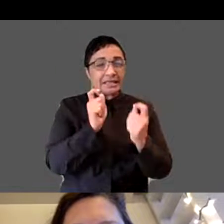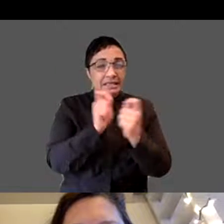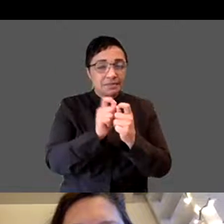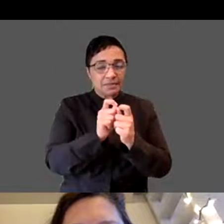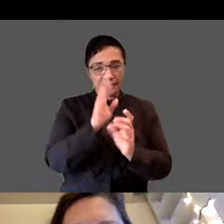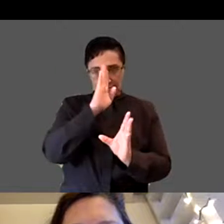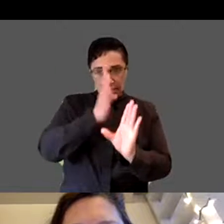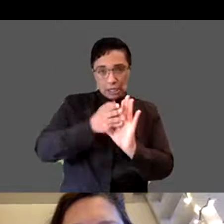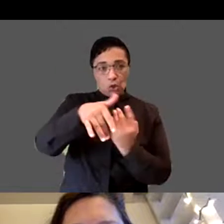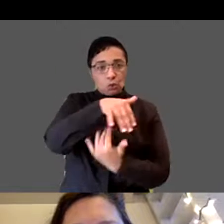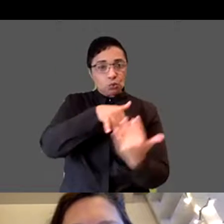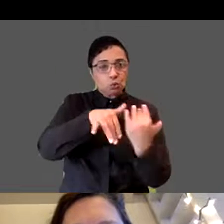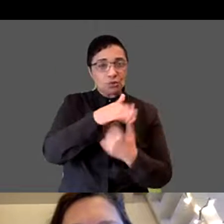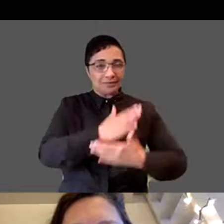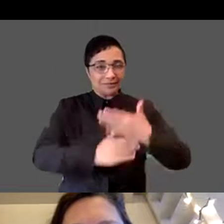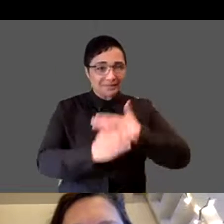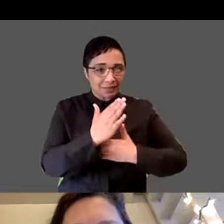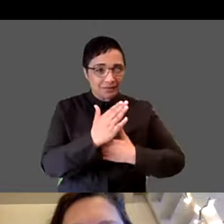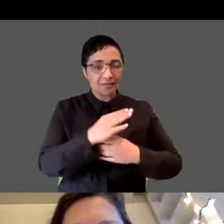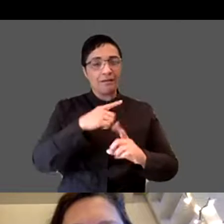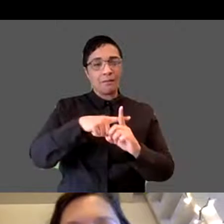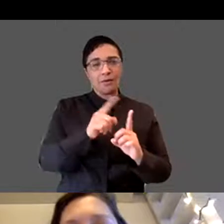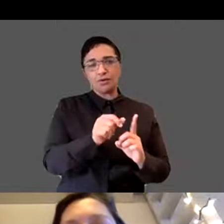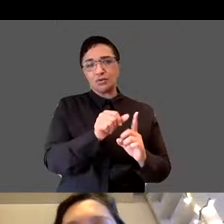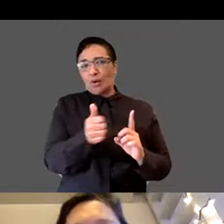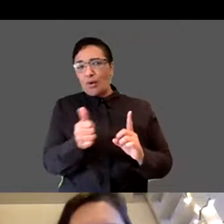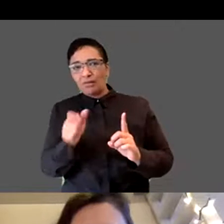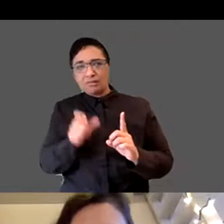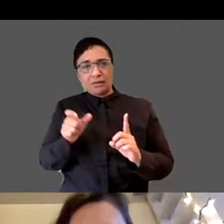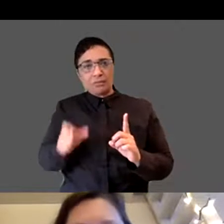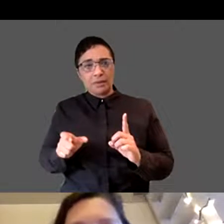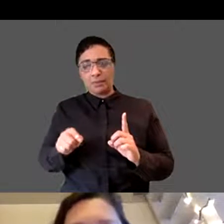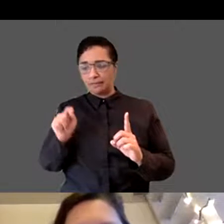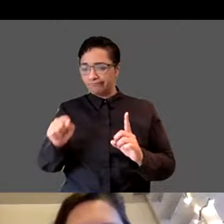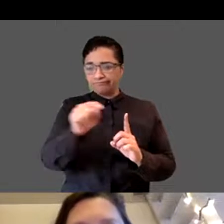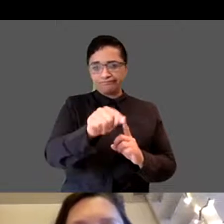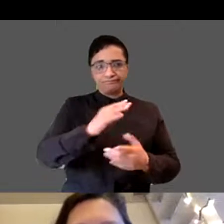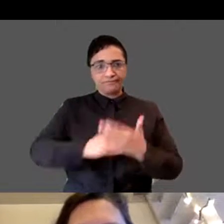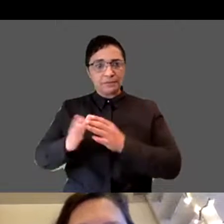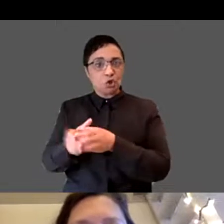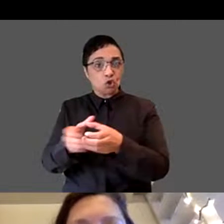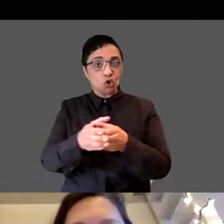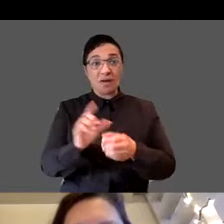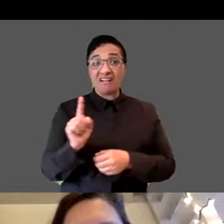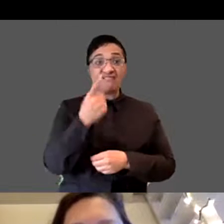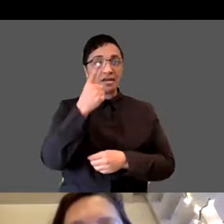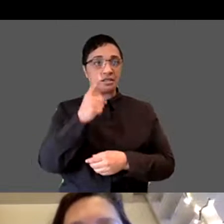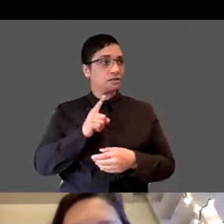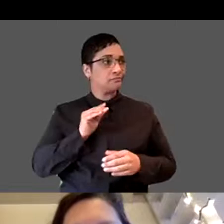disability and other people coming from under represented groups, the first place they usually